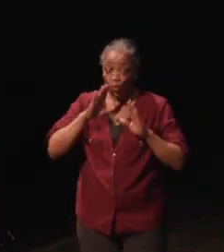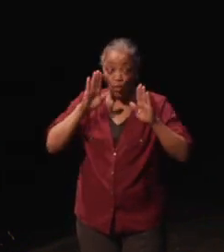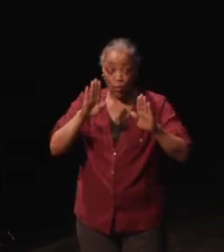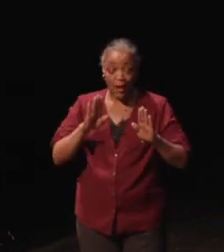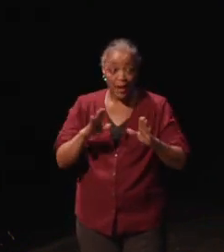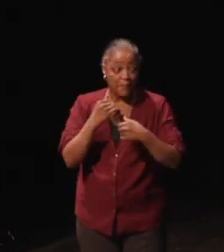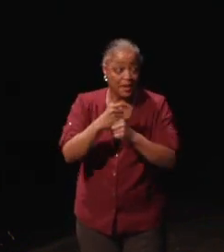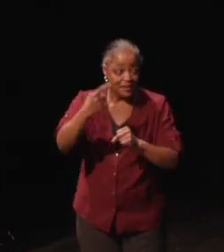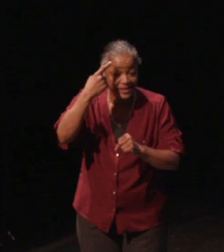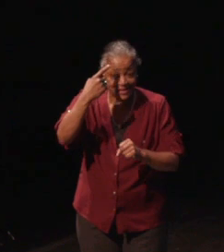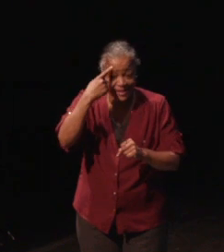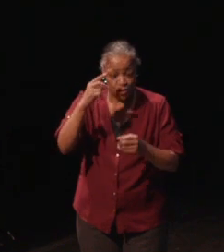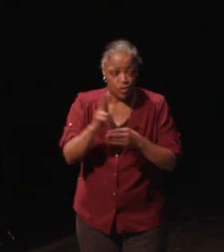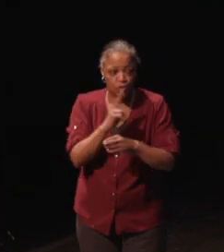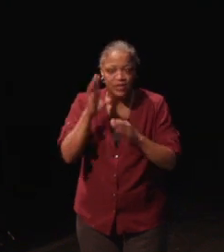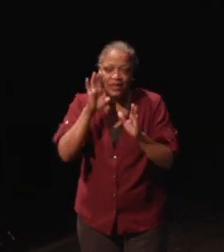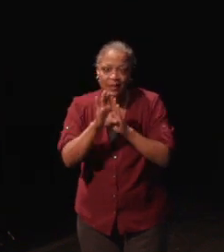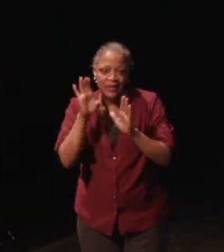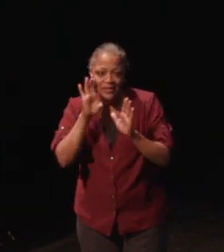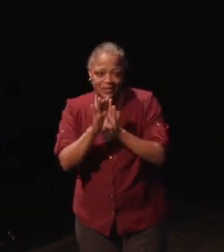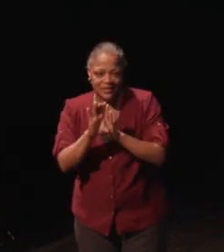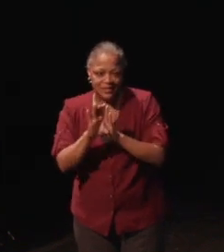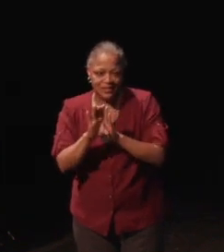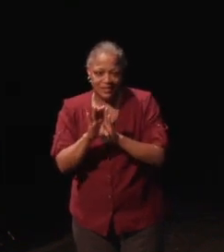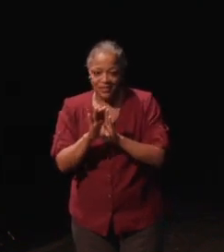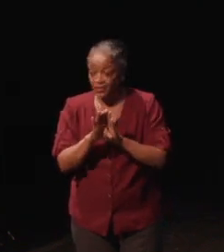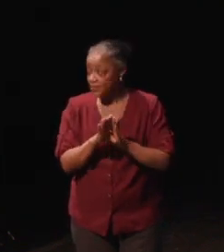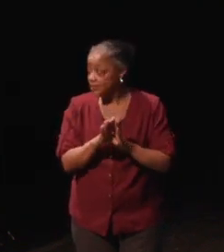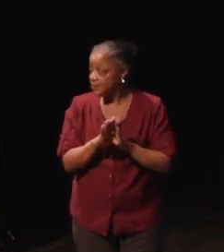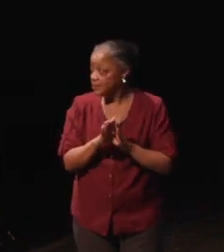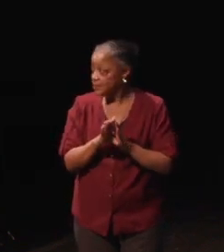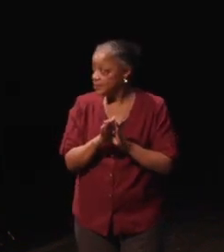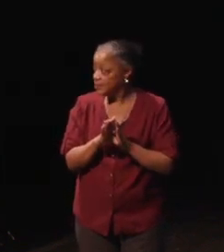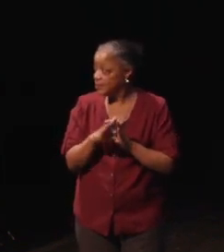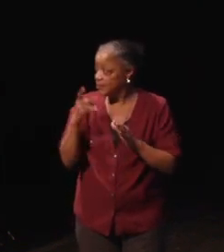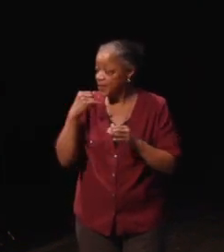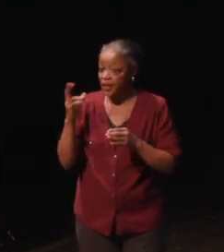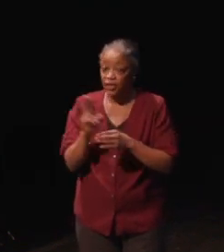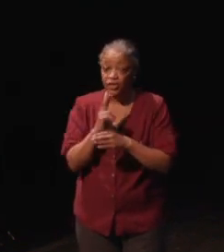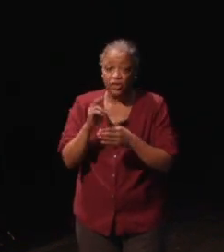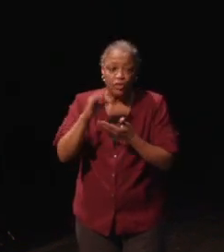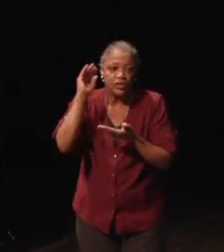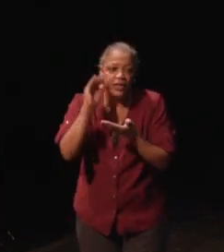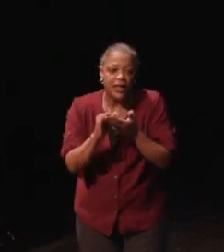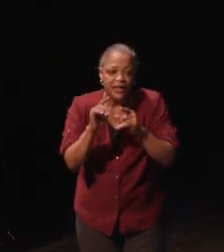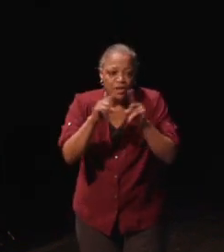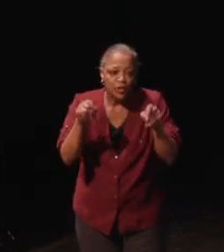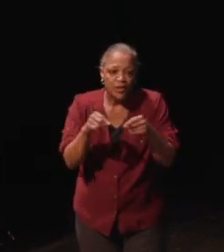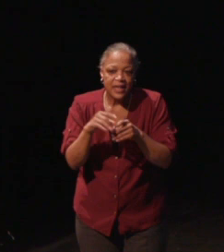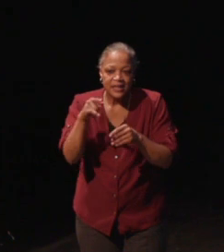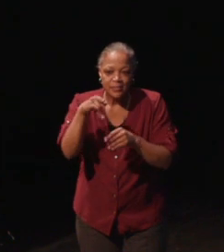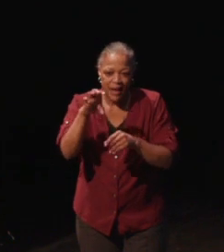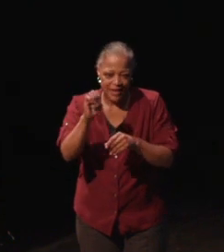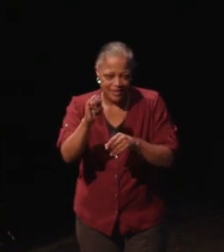It makes a lot of sense to use images because well, they use less screen space, this is especially valuable on mobile.